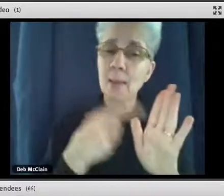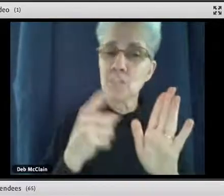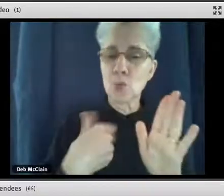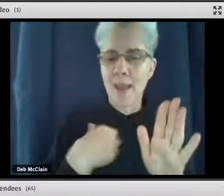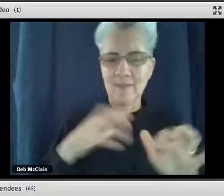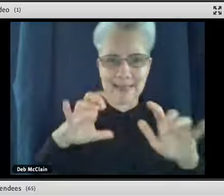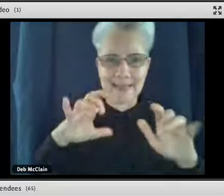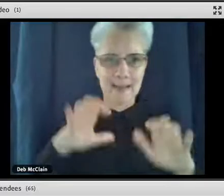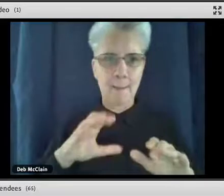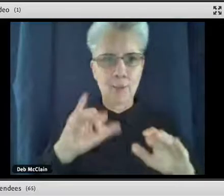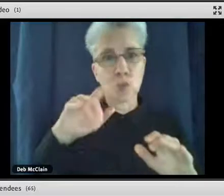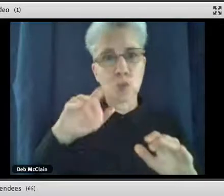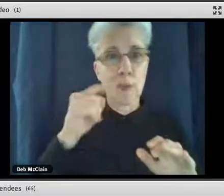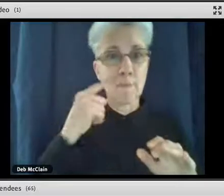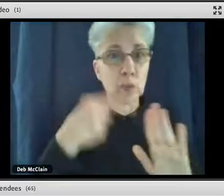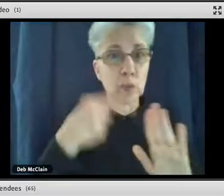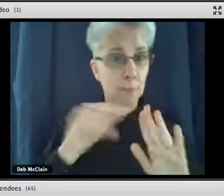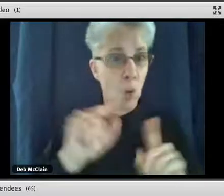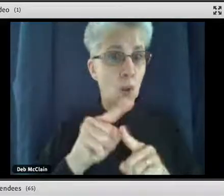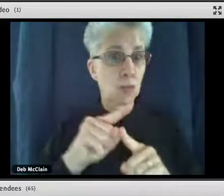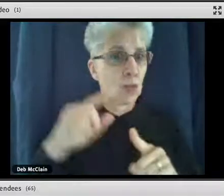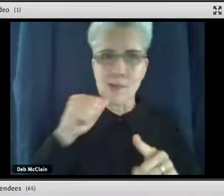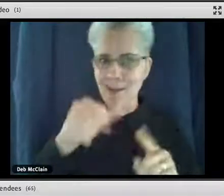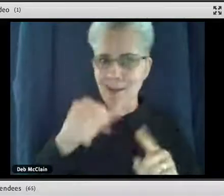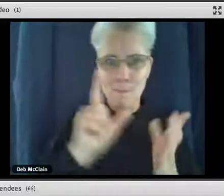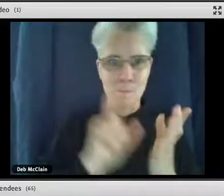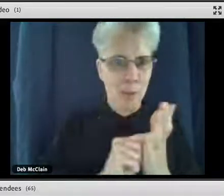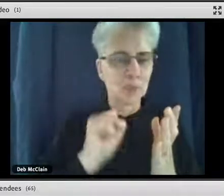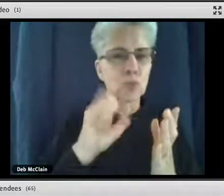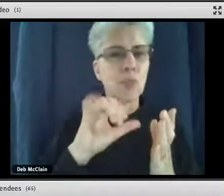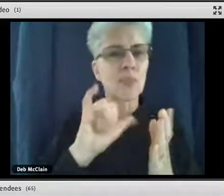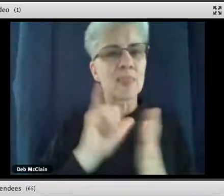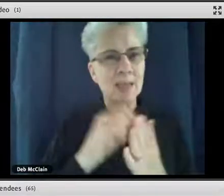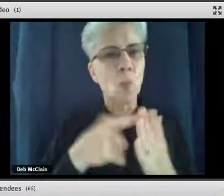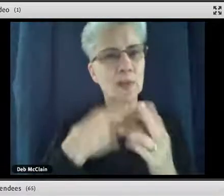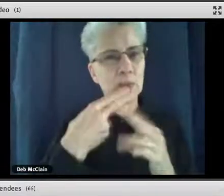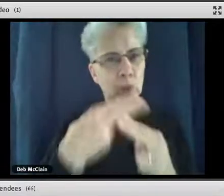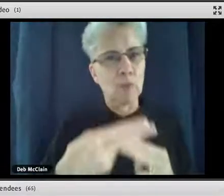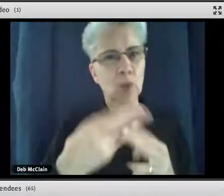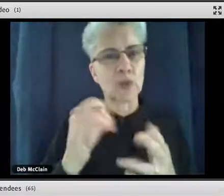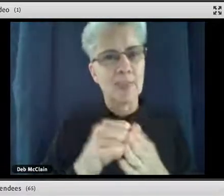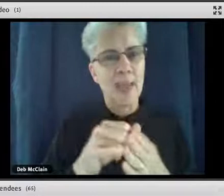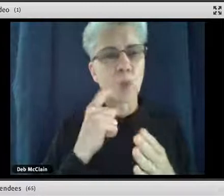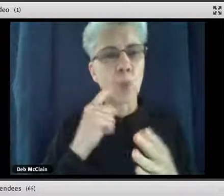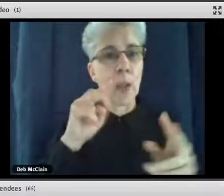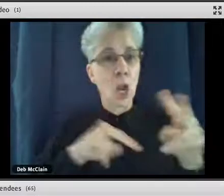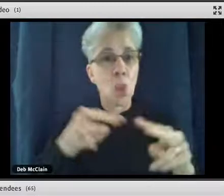But sometimes you have typed scripts, for example, that are also unpublished. So that's what it's referring to.